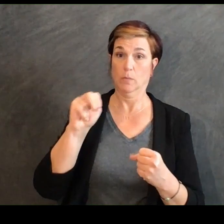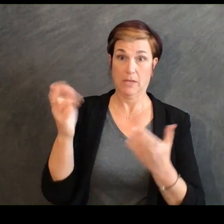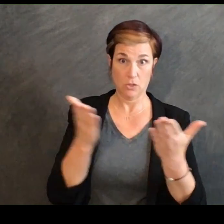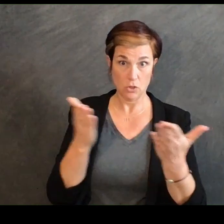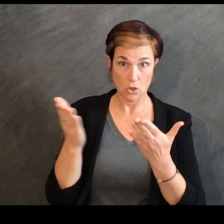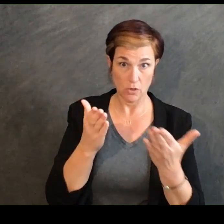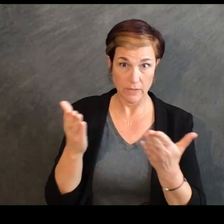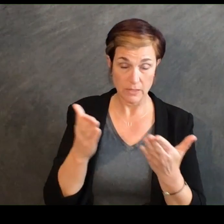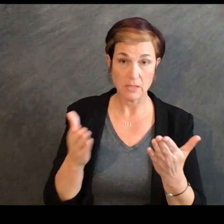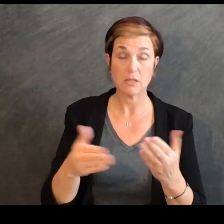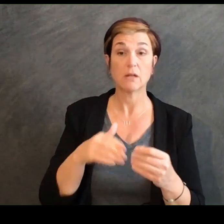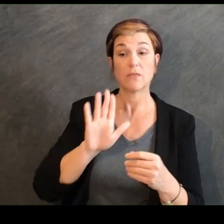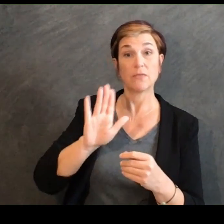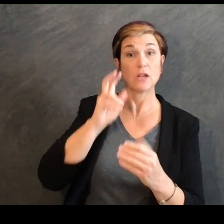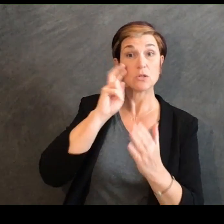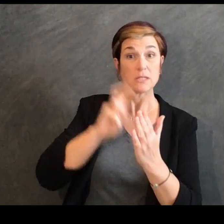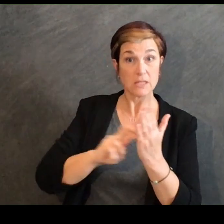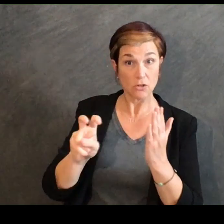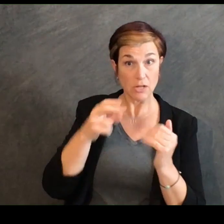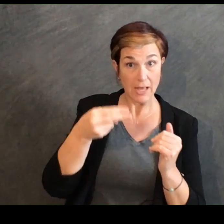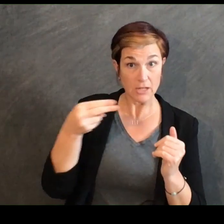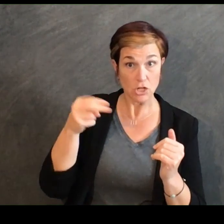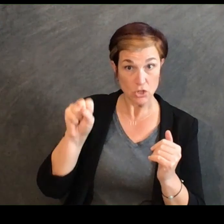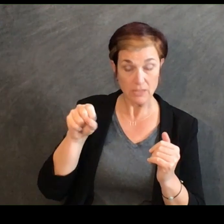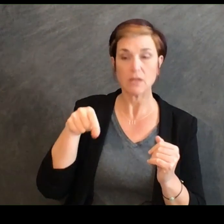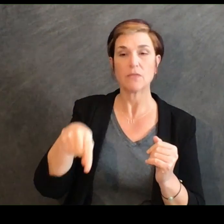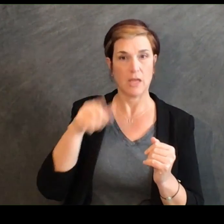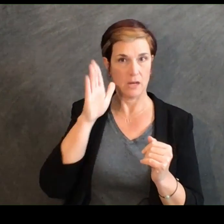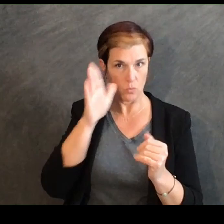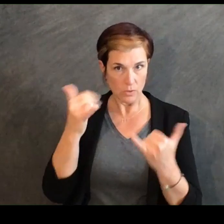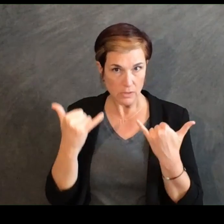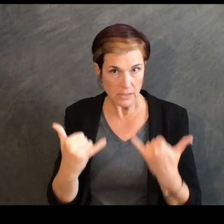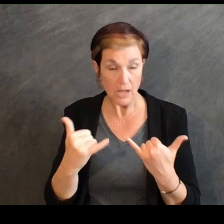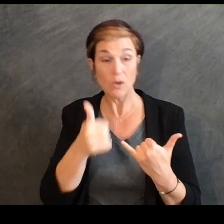be able to immediately waive provisions of applicable laws and regulations to